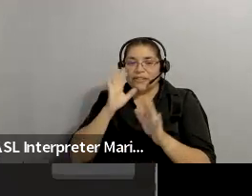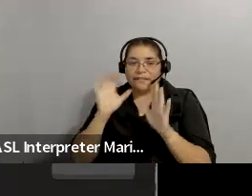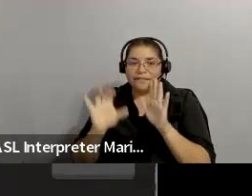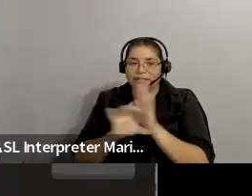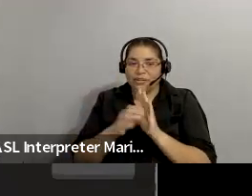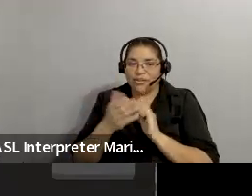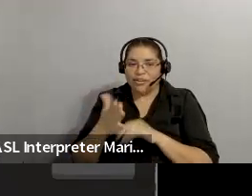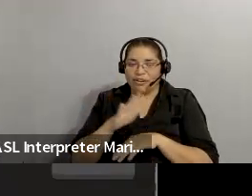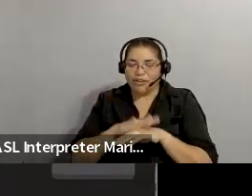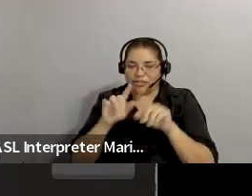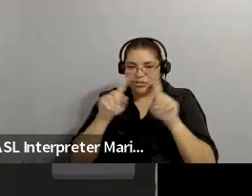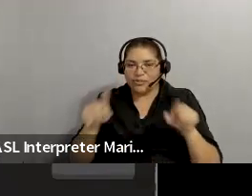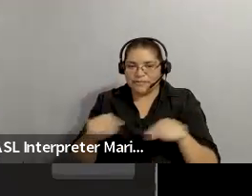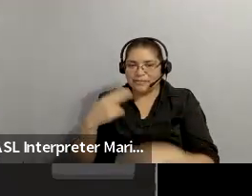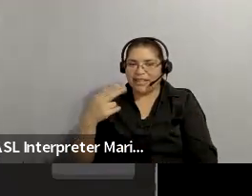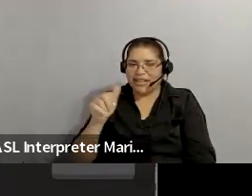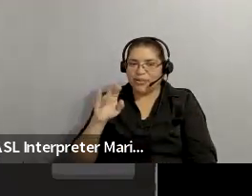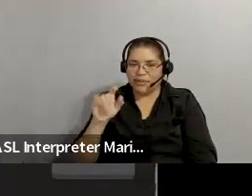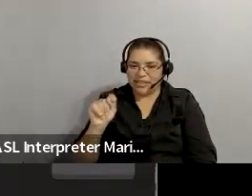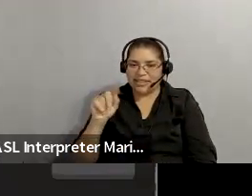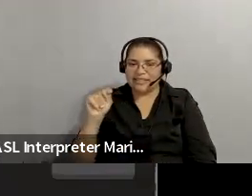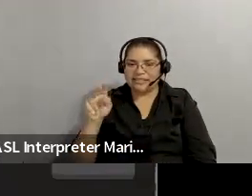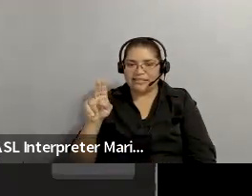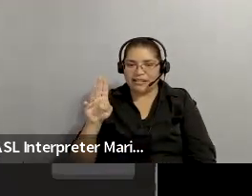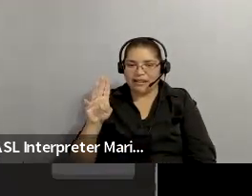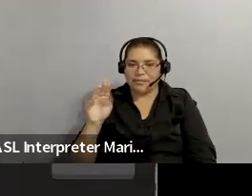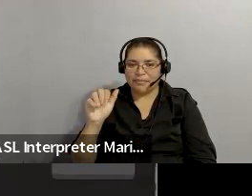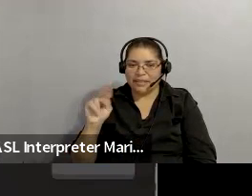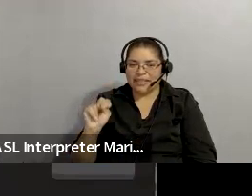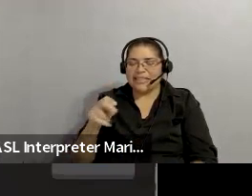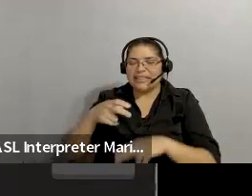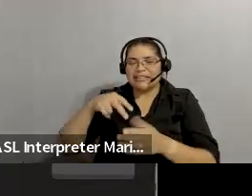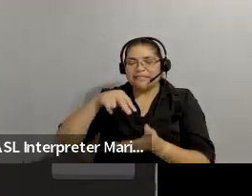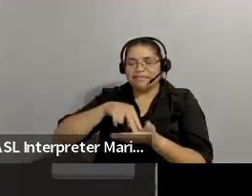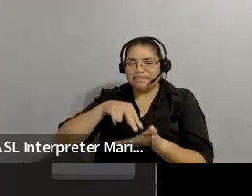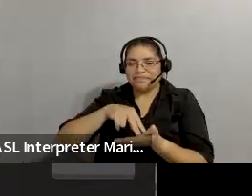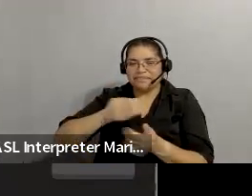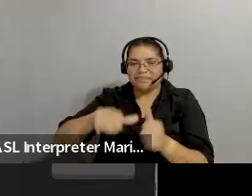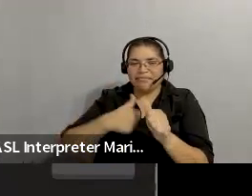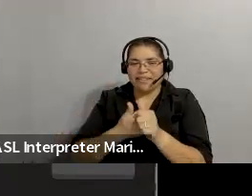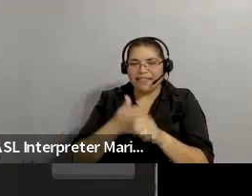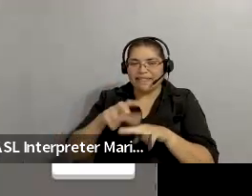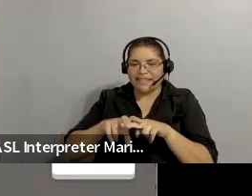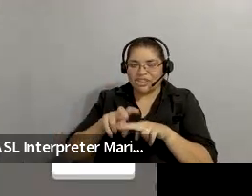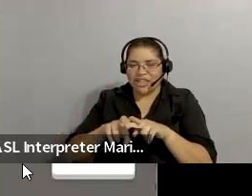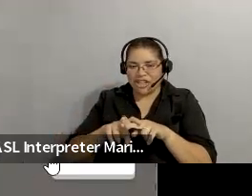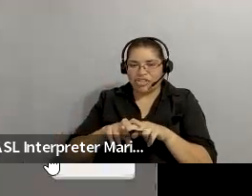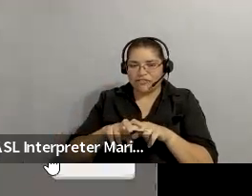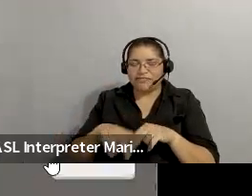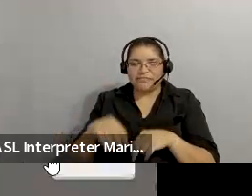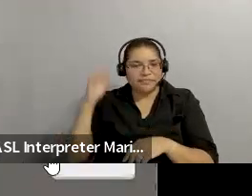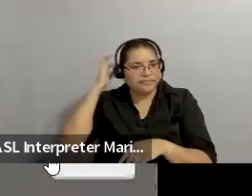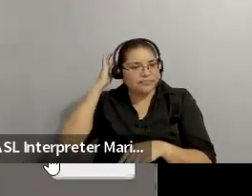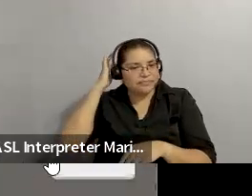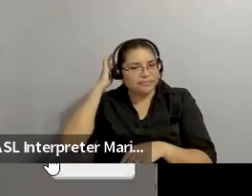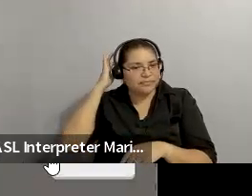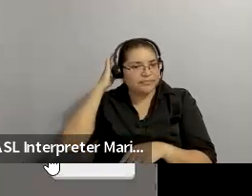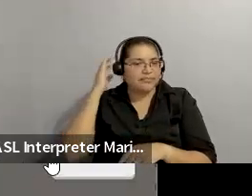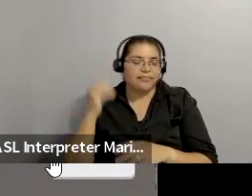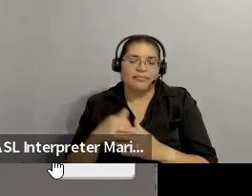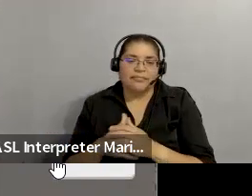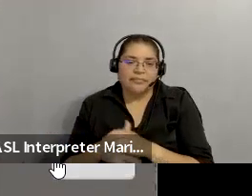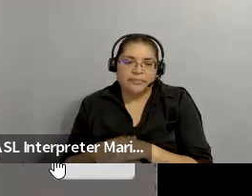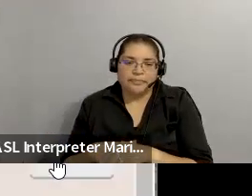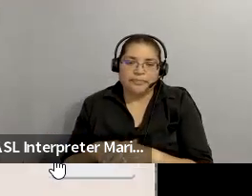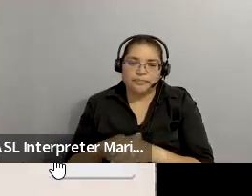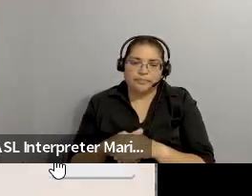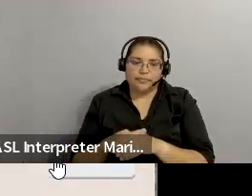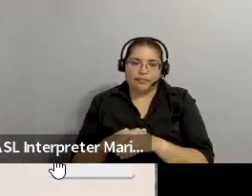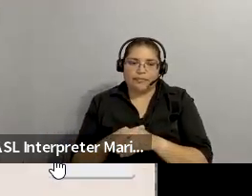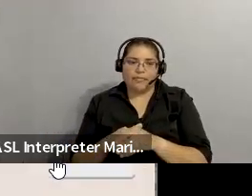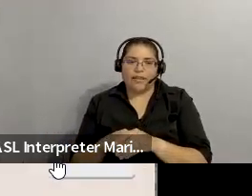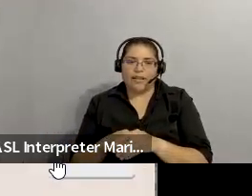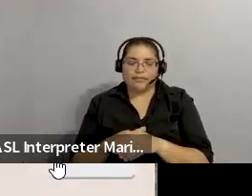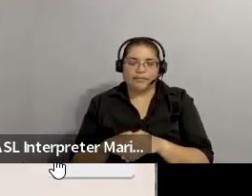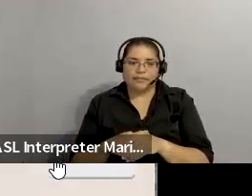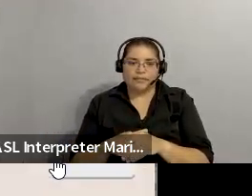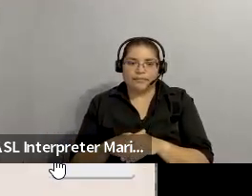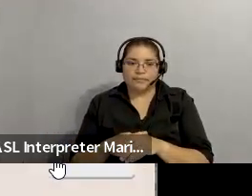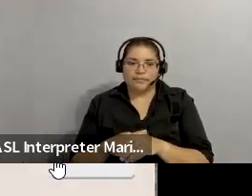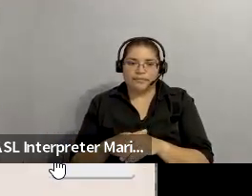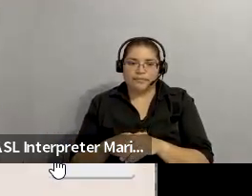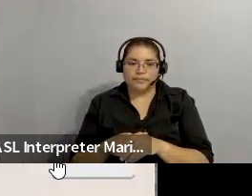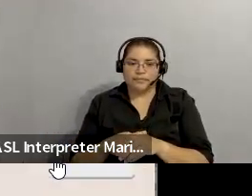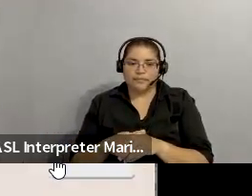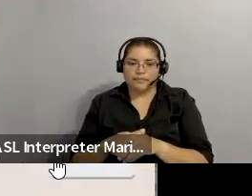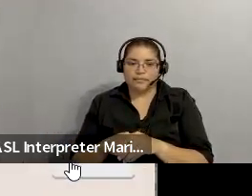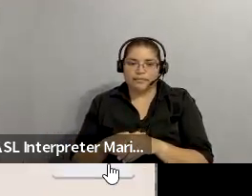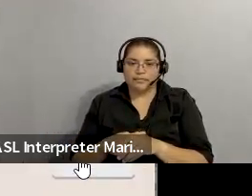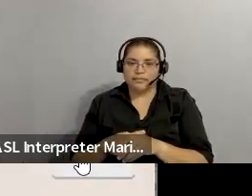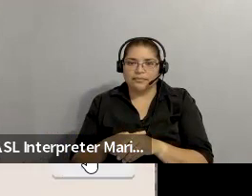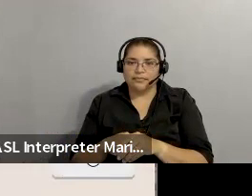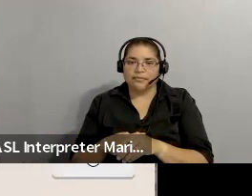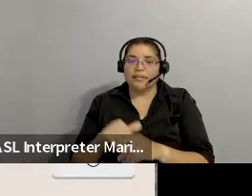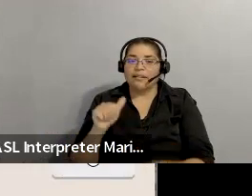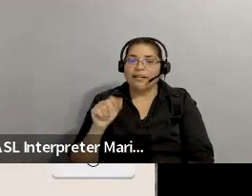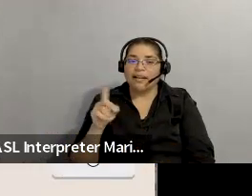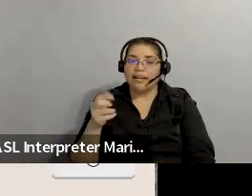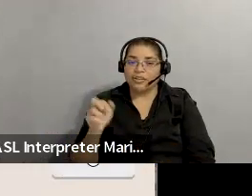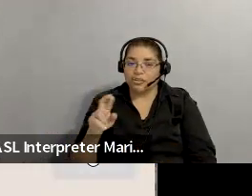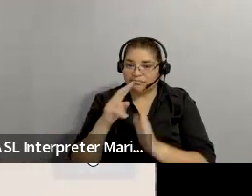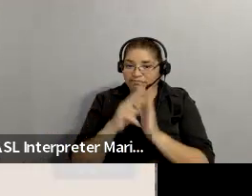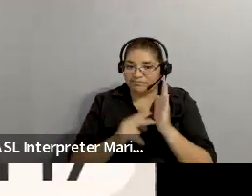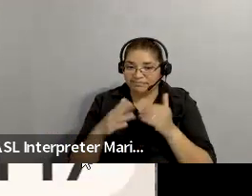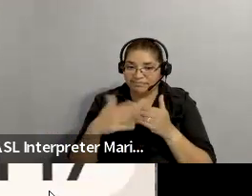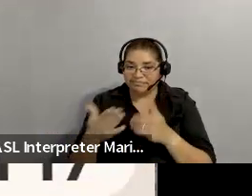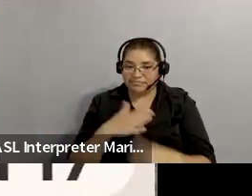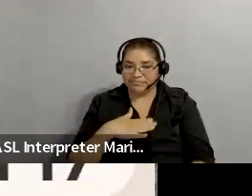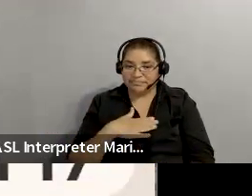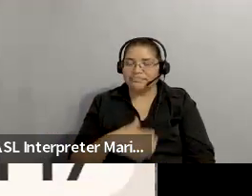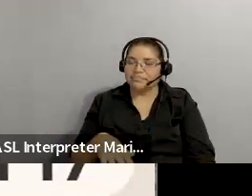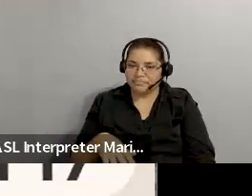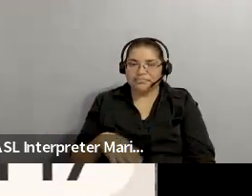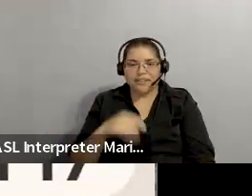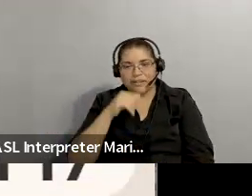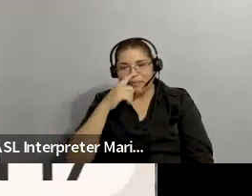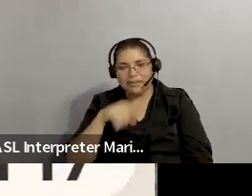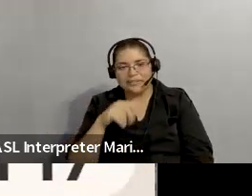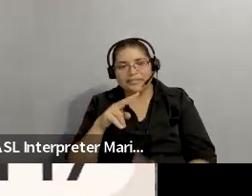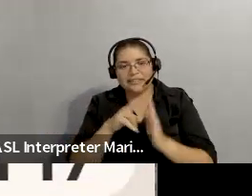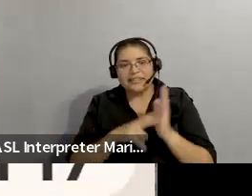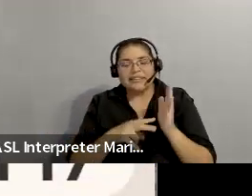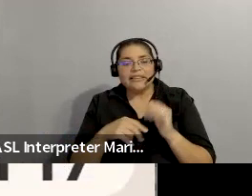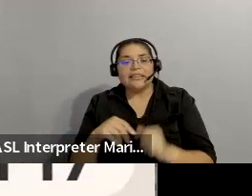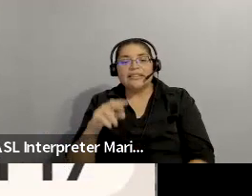: I would think Harriet.